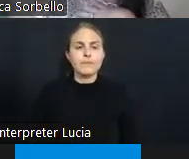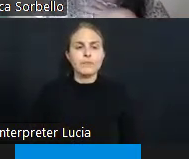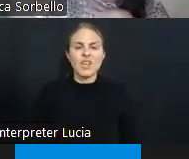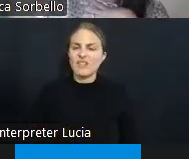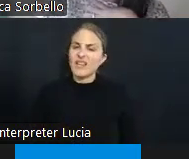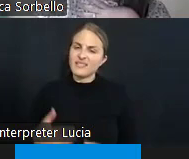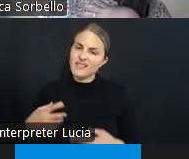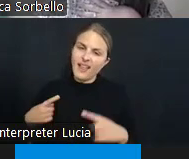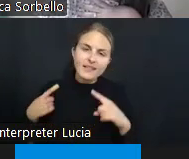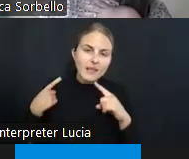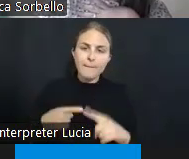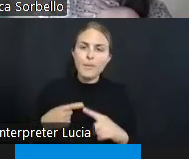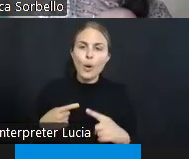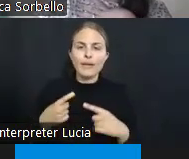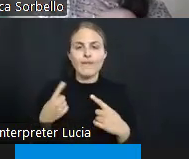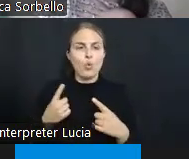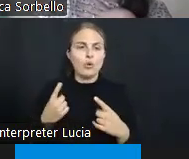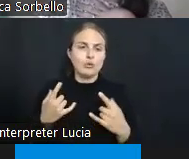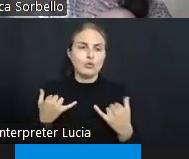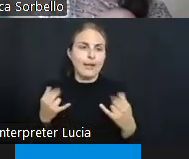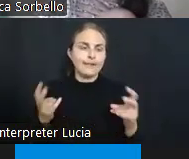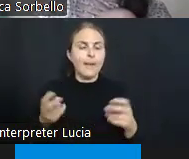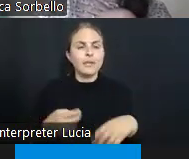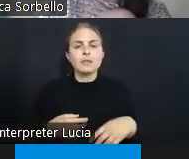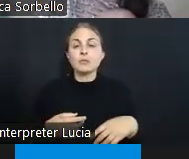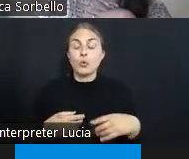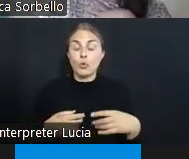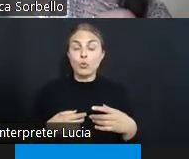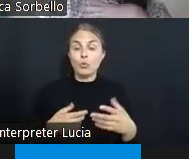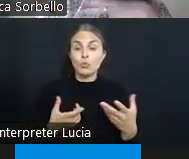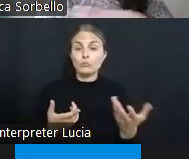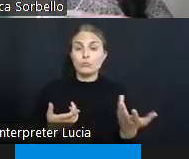just kind of a couple of things. I do talk very